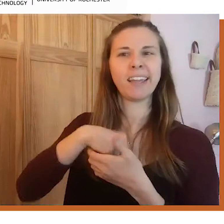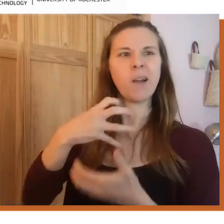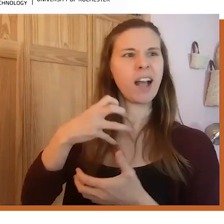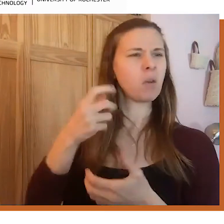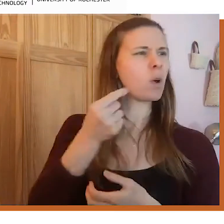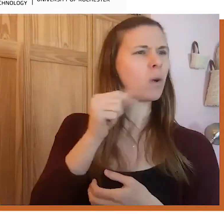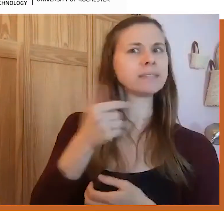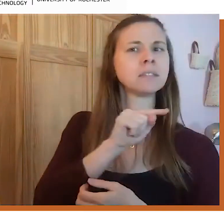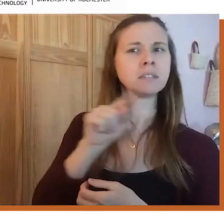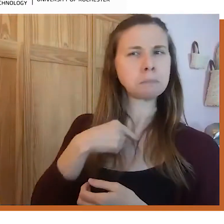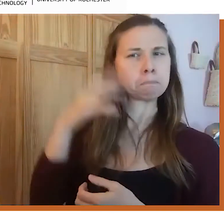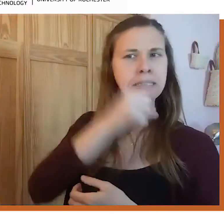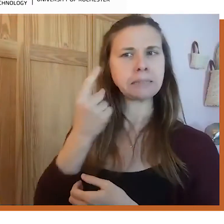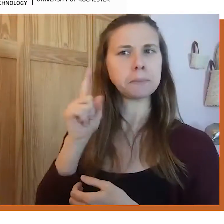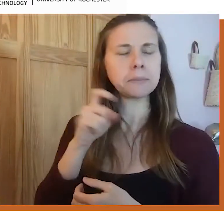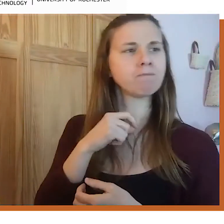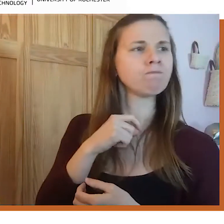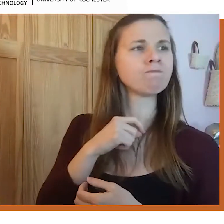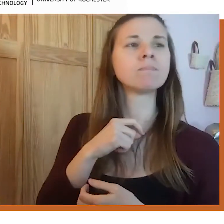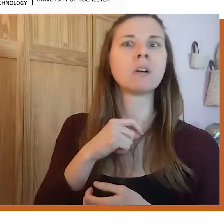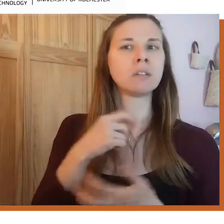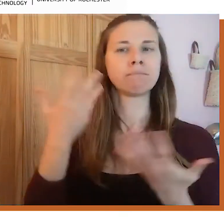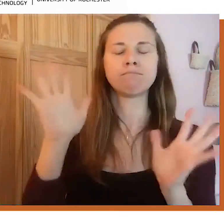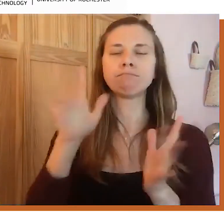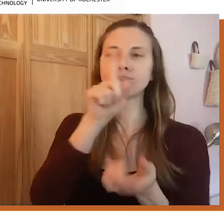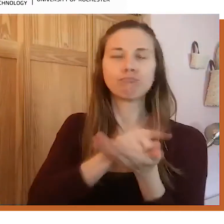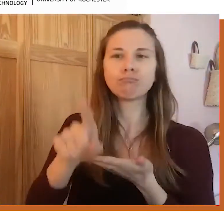in psychology, went through two years of courses,